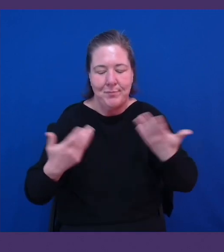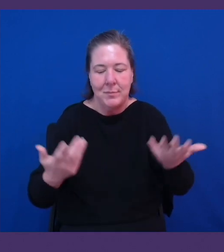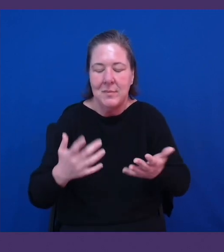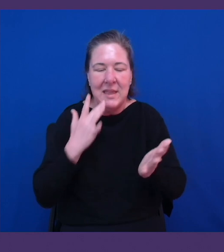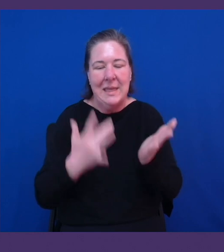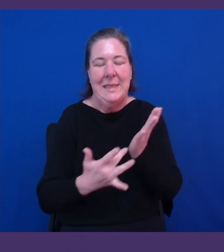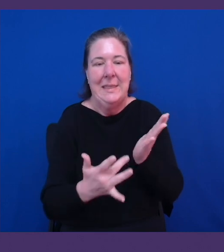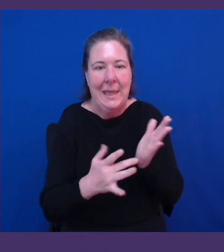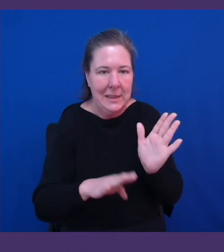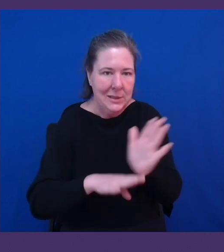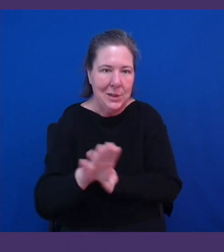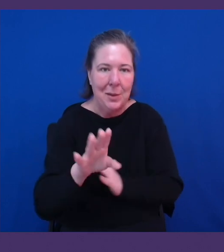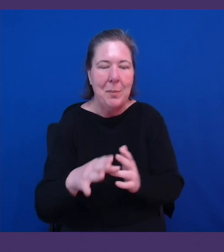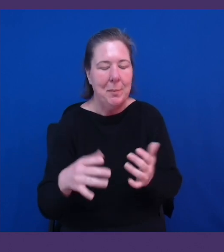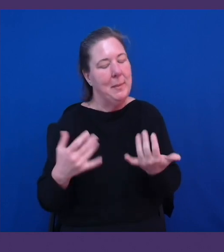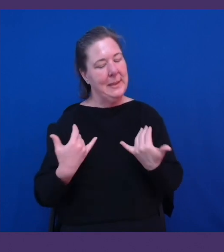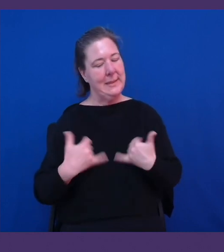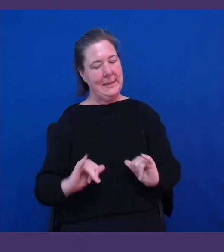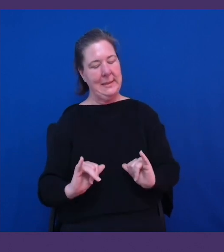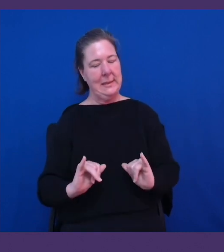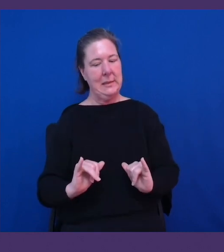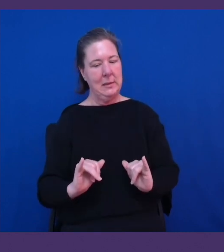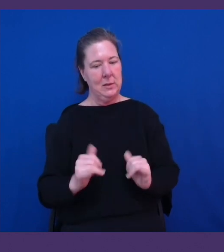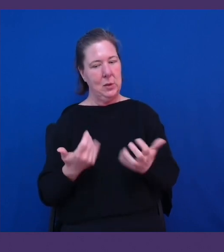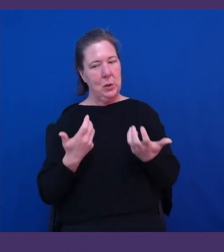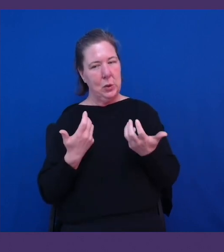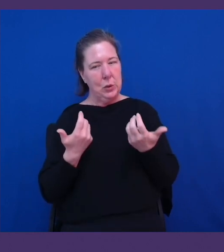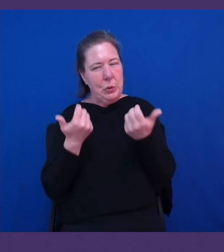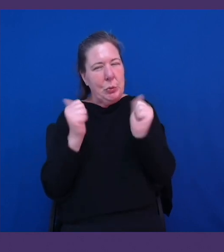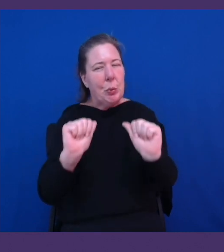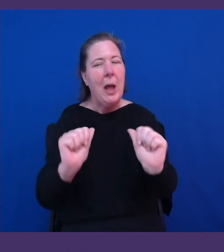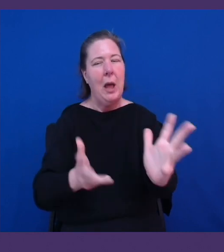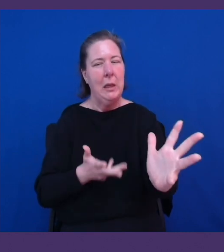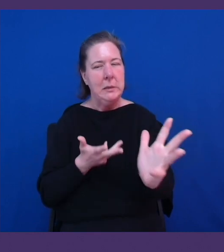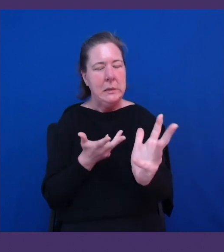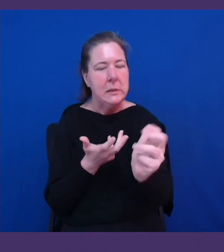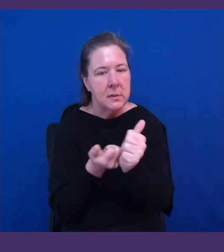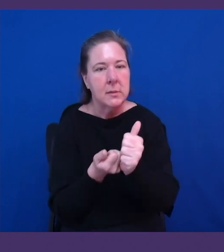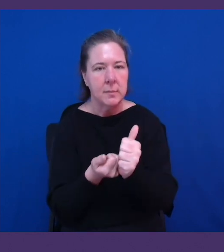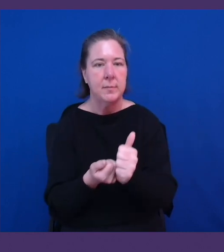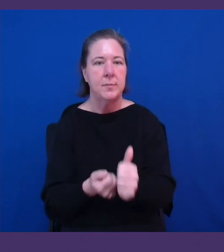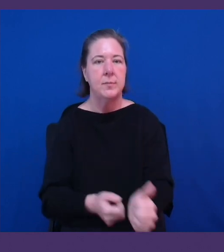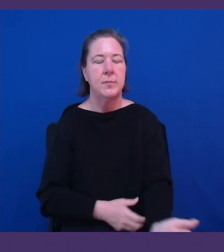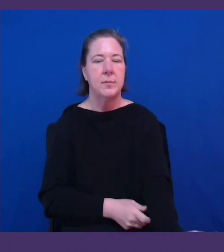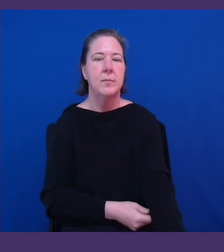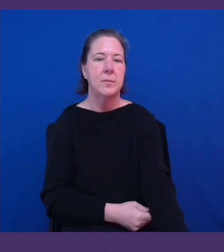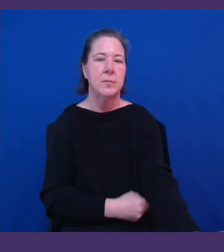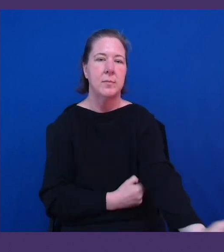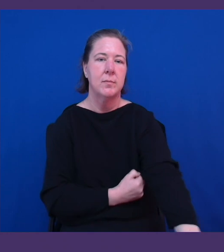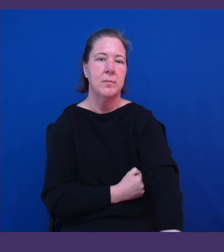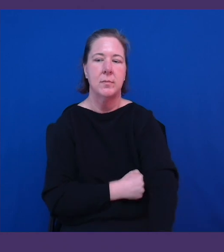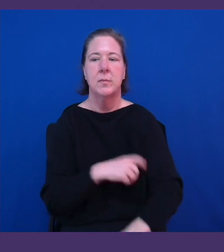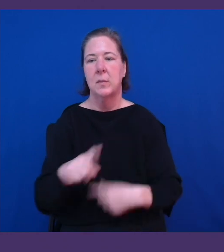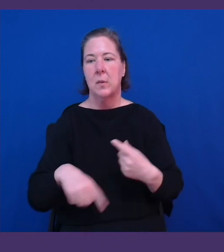but still they are trying to keep up a little bit. So, when the commission is deciding